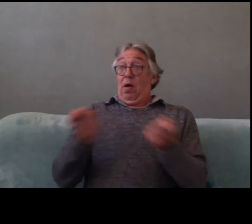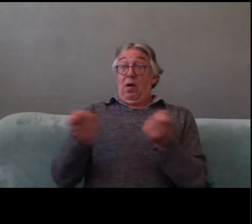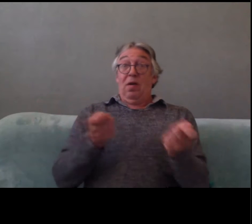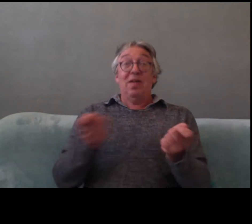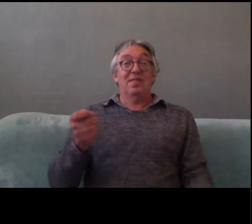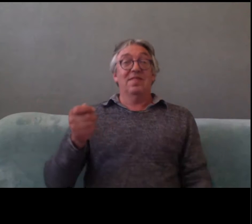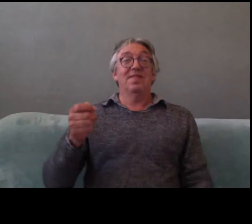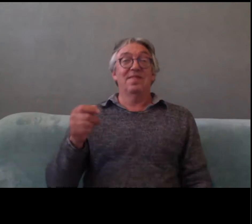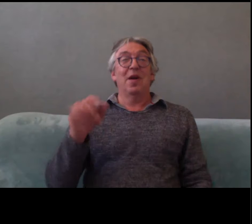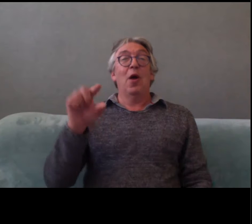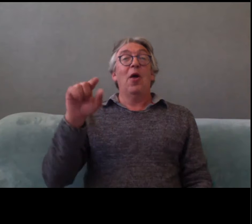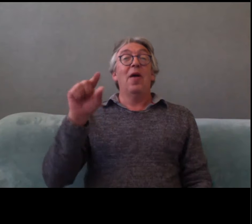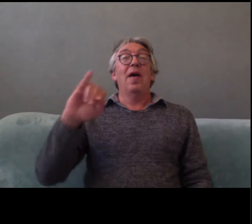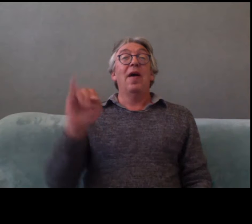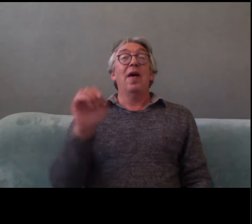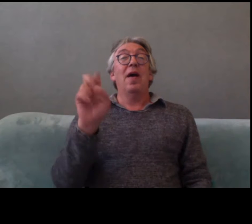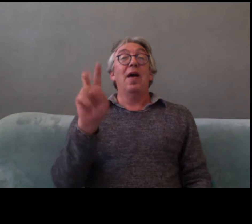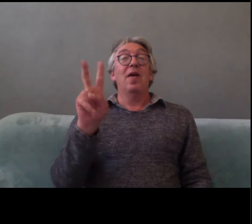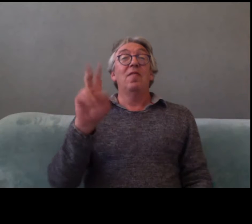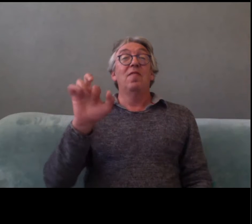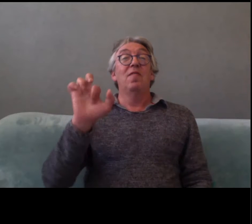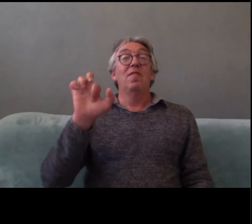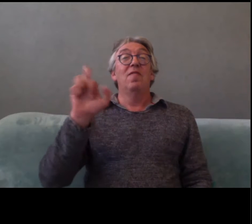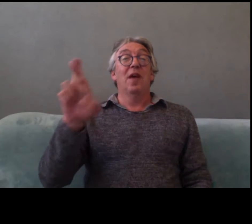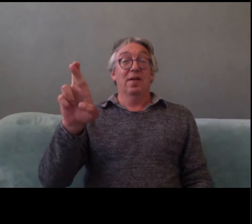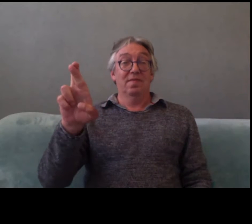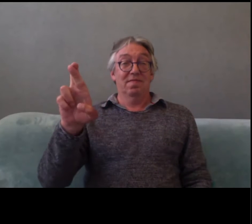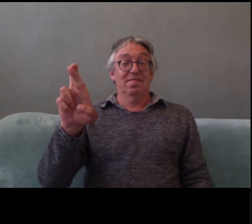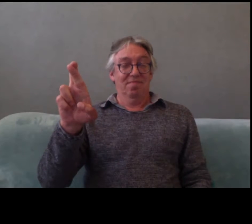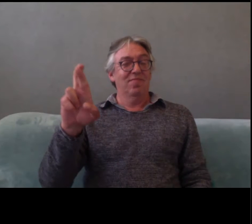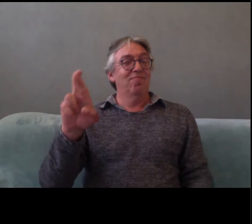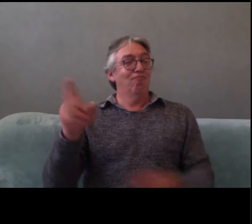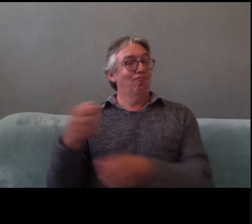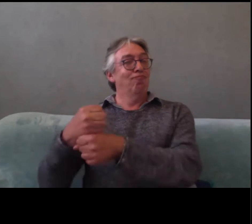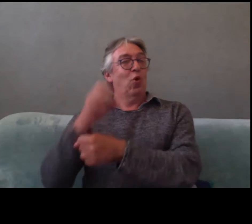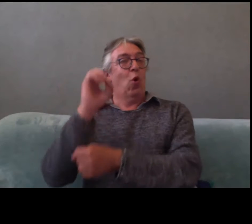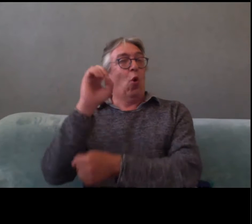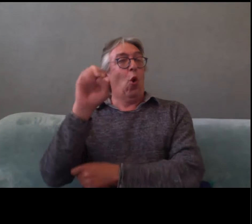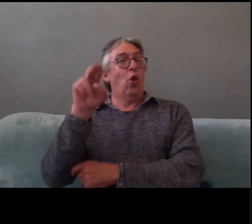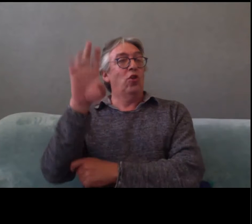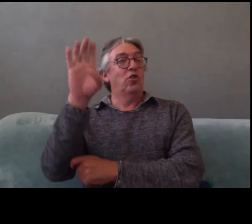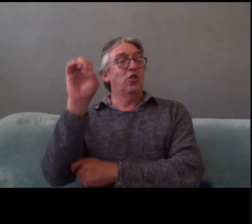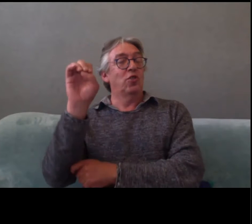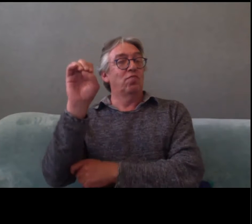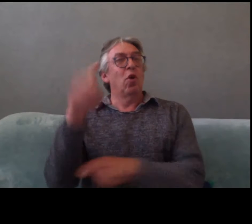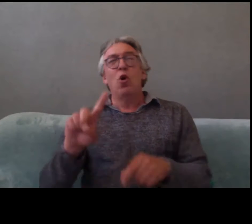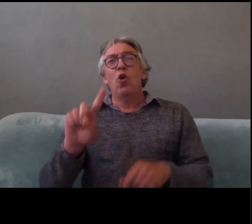I'd like to share some logistical information and housekeeping rules on how this webinar will work.